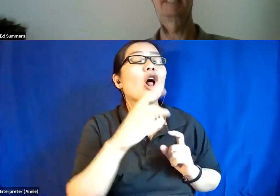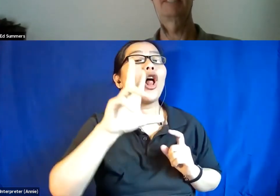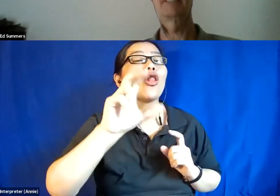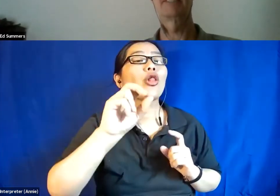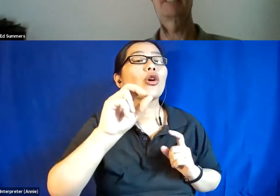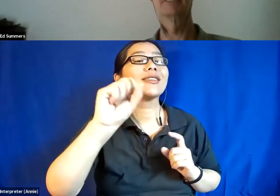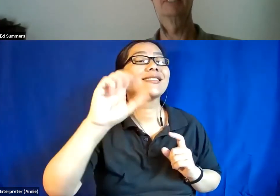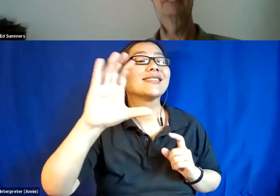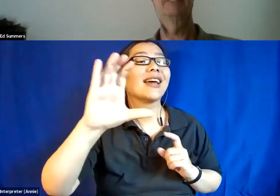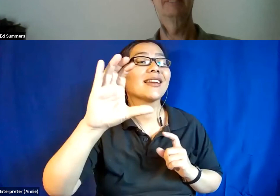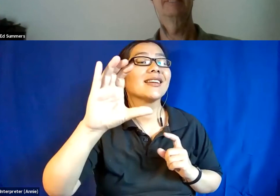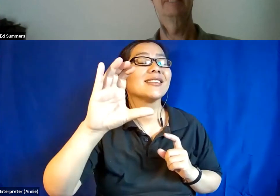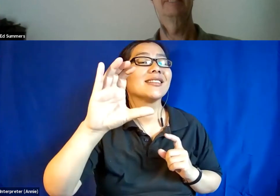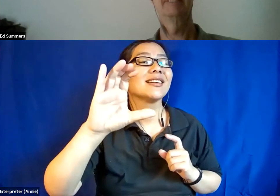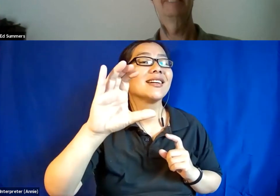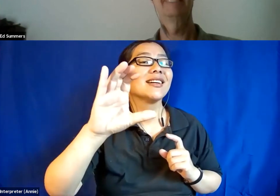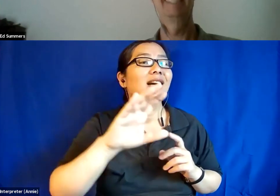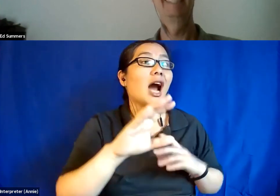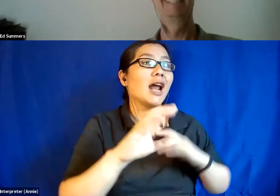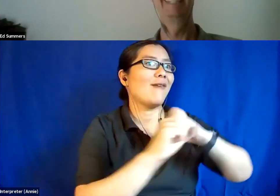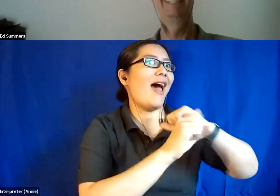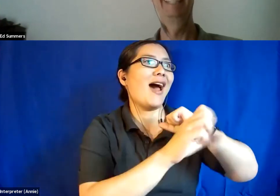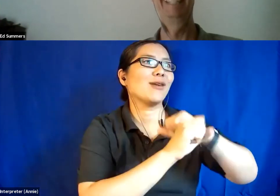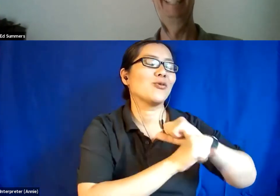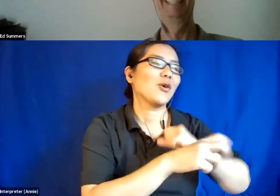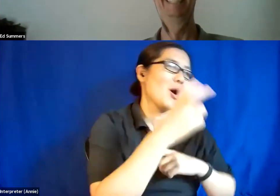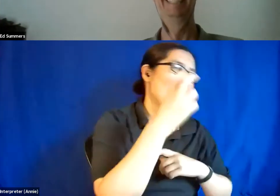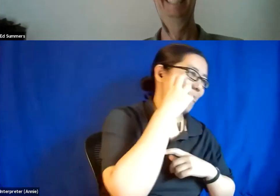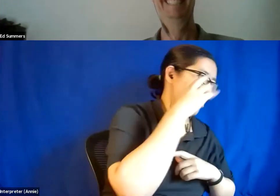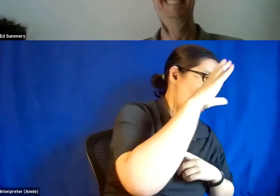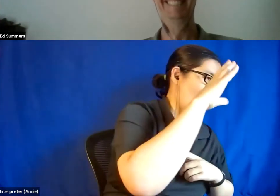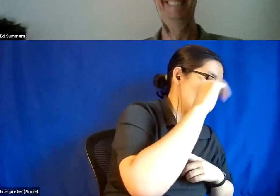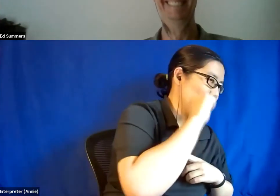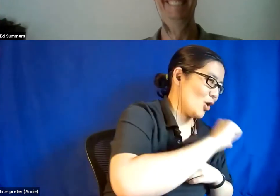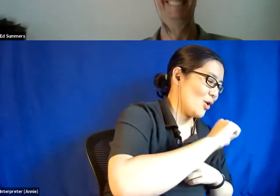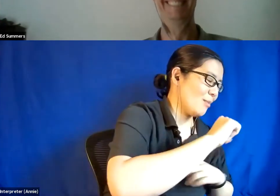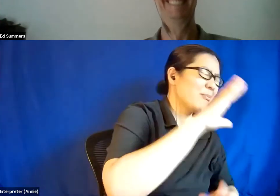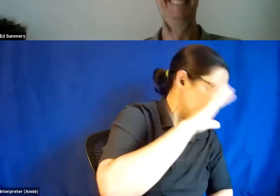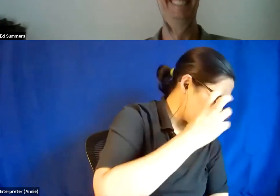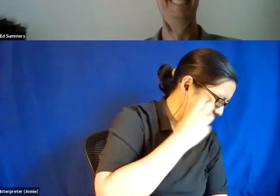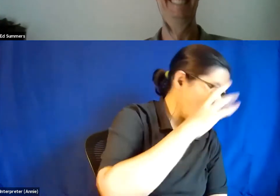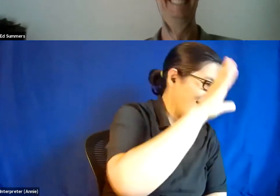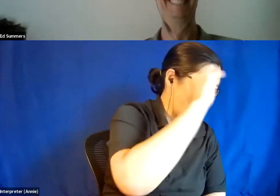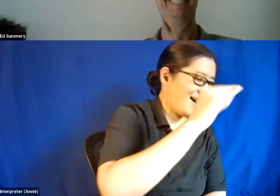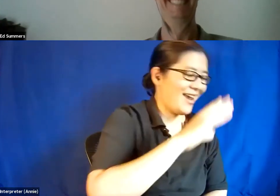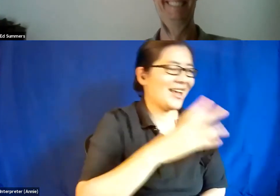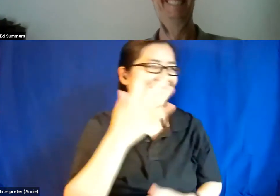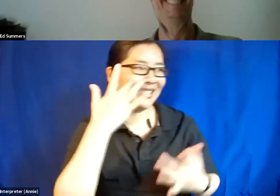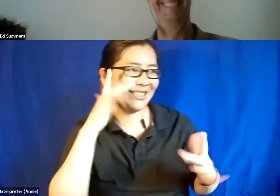sighted girl. Joshua Miele: It was basically